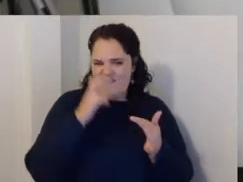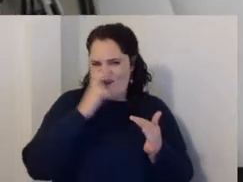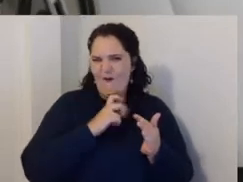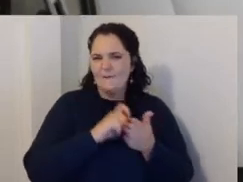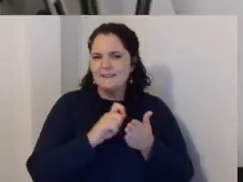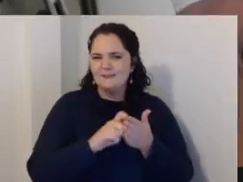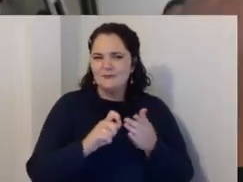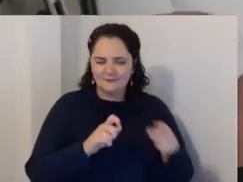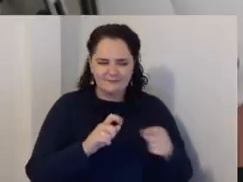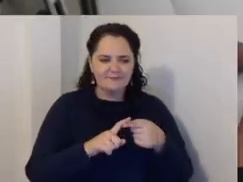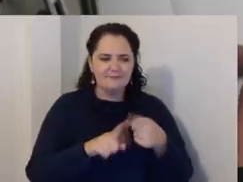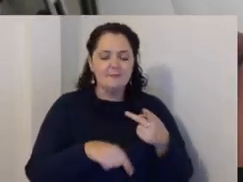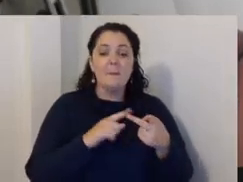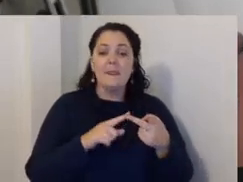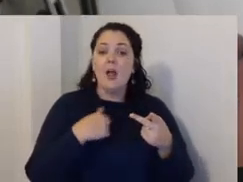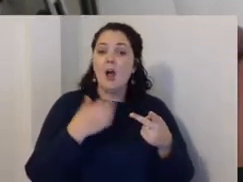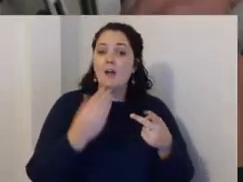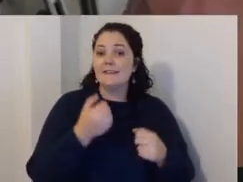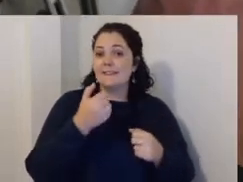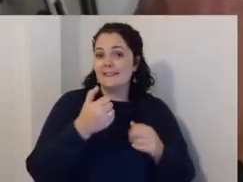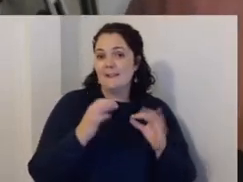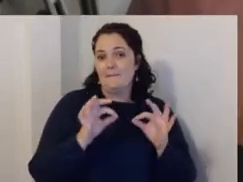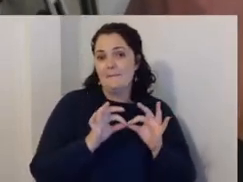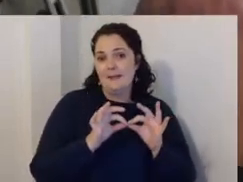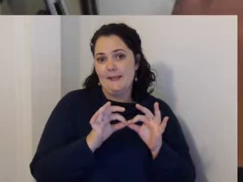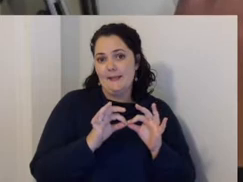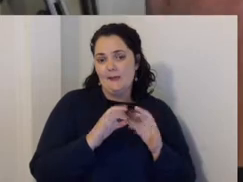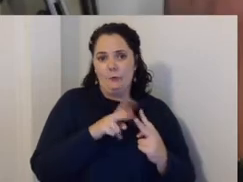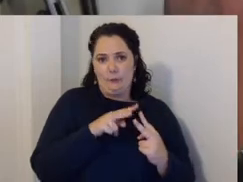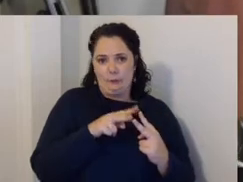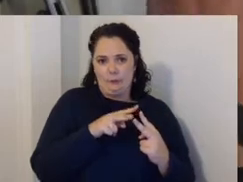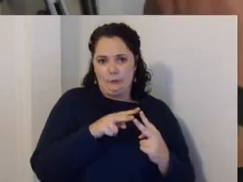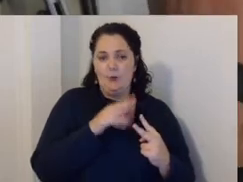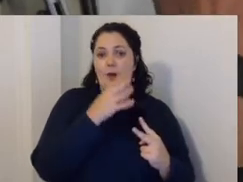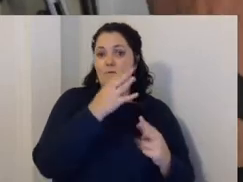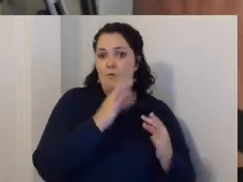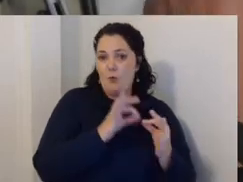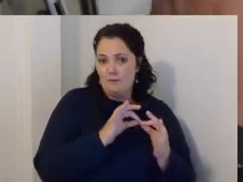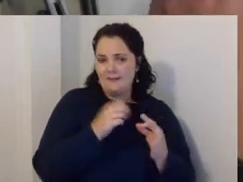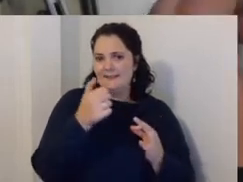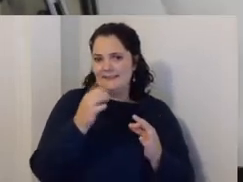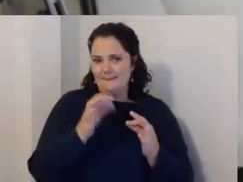I've also got a nice soft 6B pencil so I've got a 4B and a 6B pencil pencil both soft I